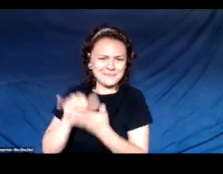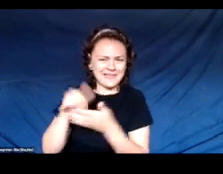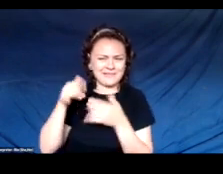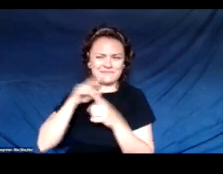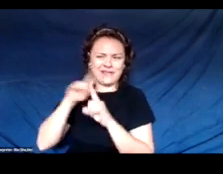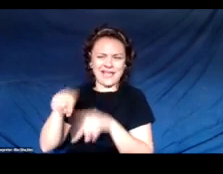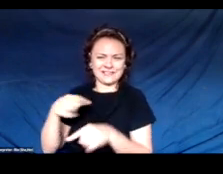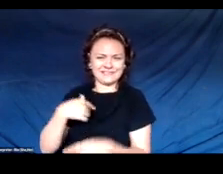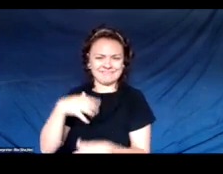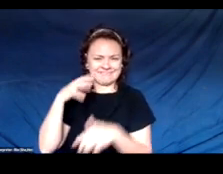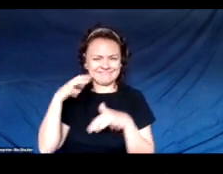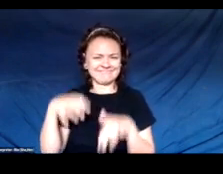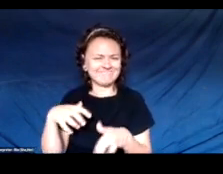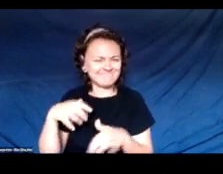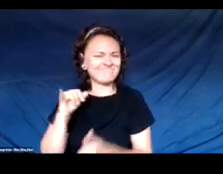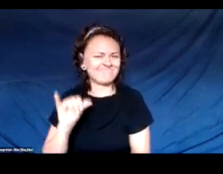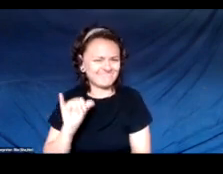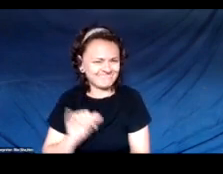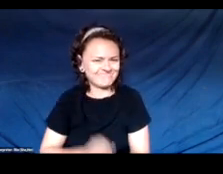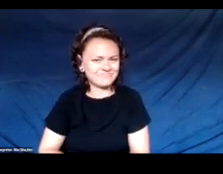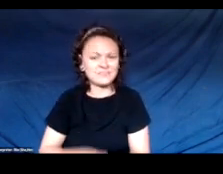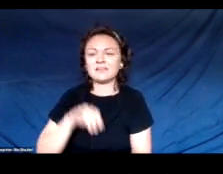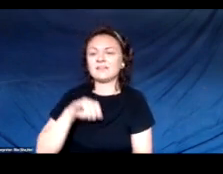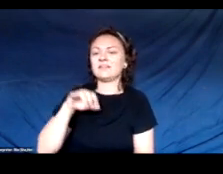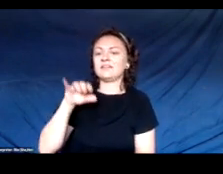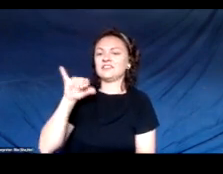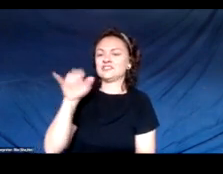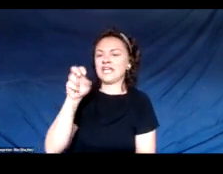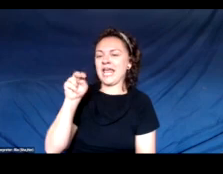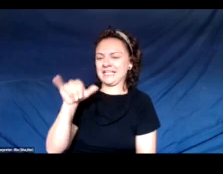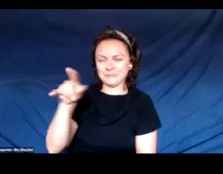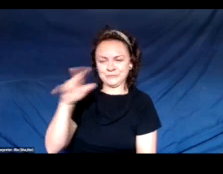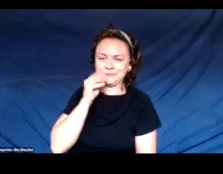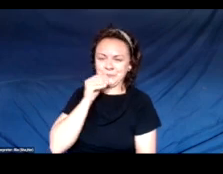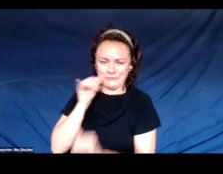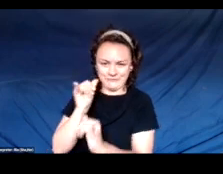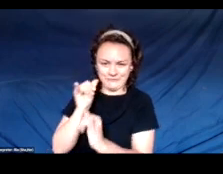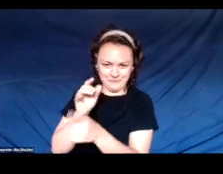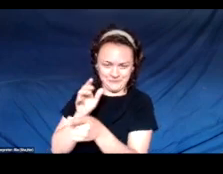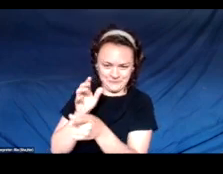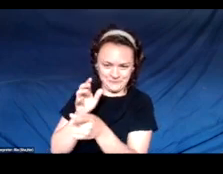Jenny, you are muted. Yeah. I'm sorry. It's been interesting.